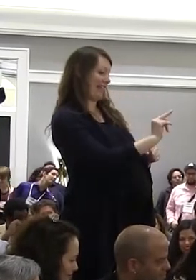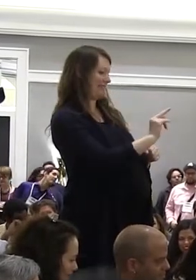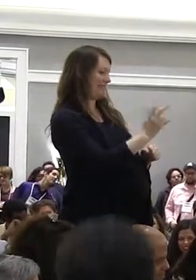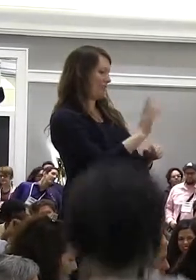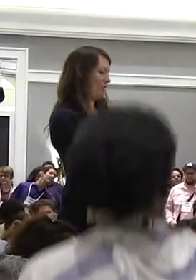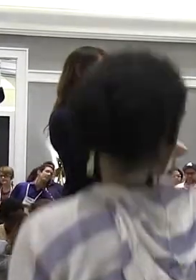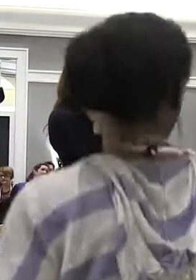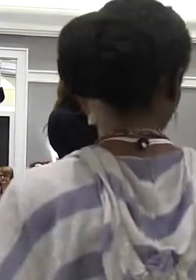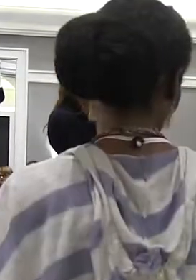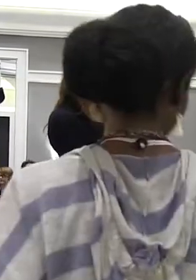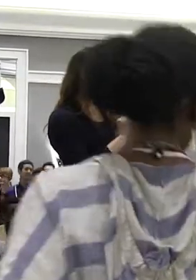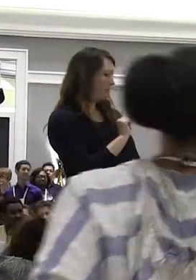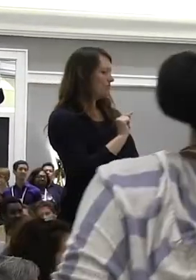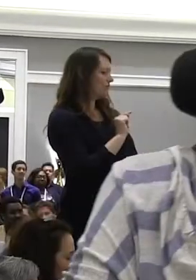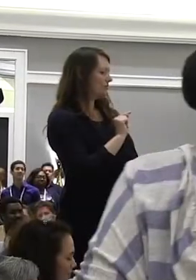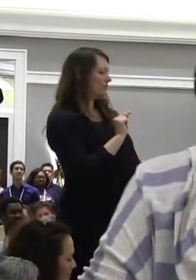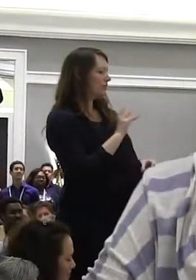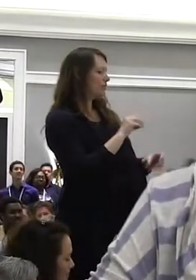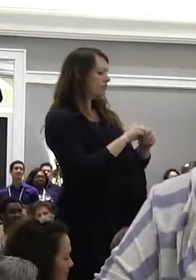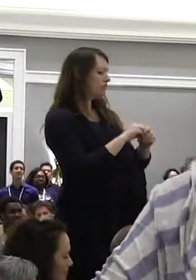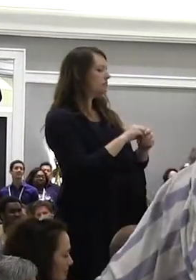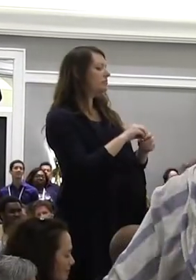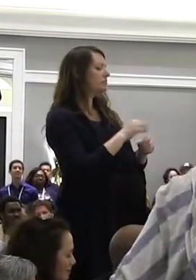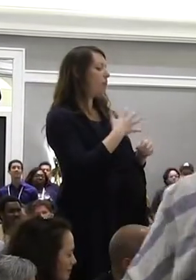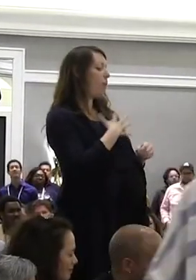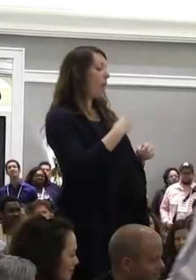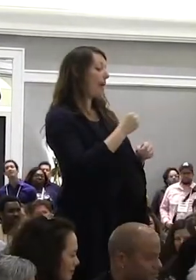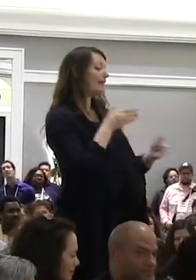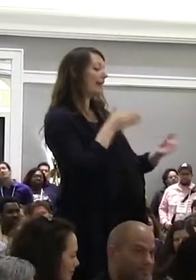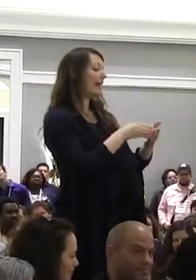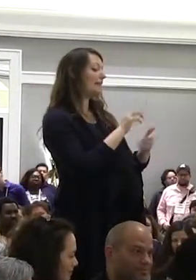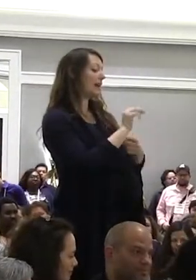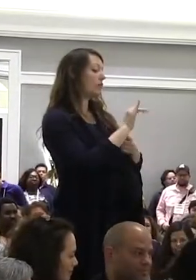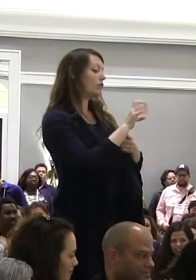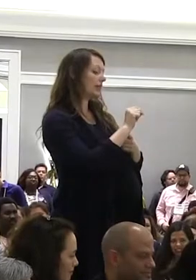participating in white anti-racist allies for equity.